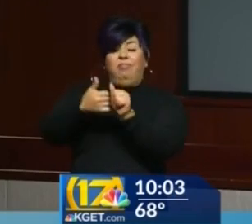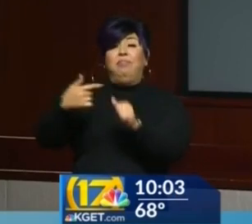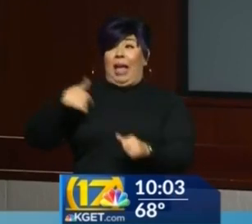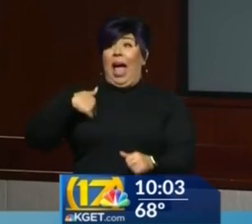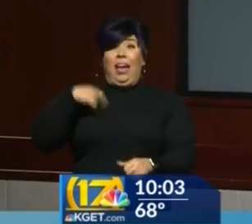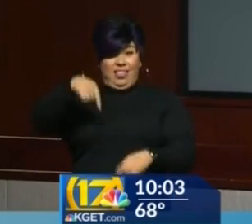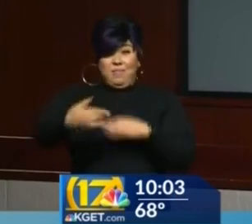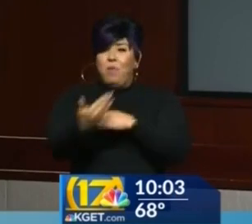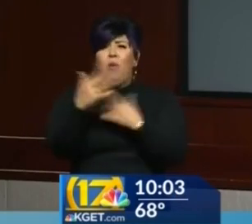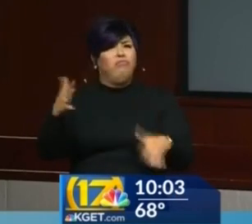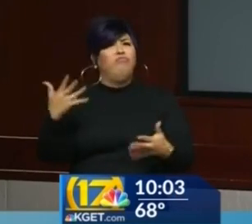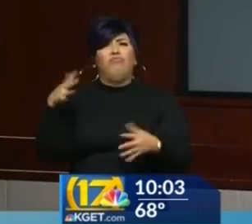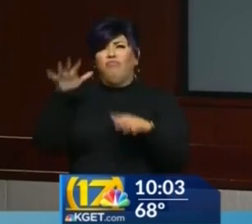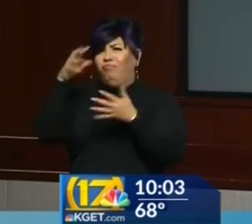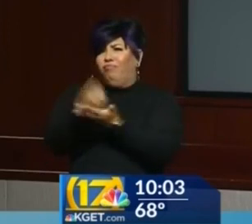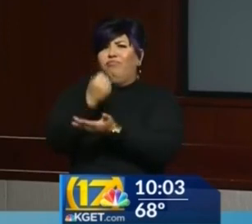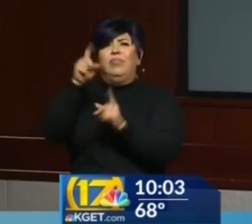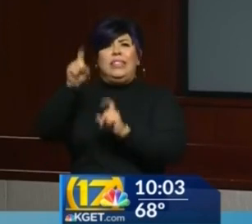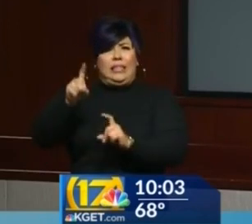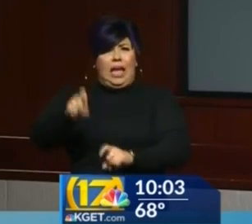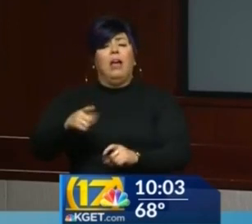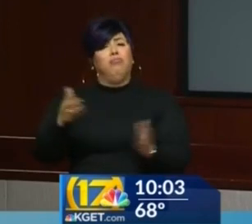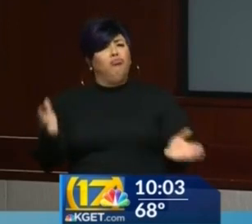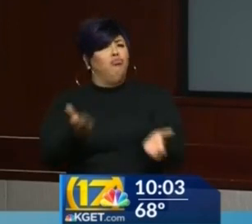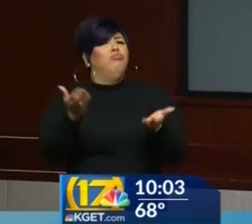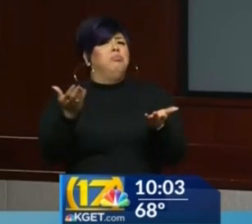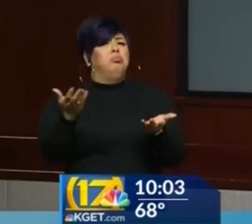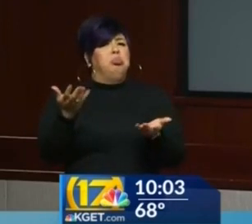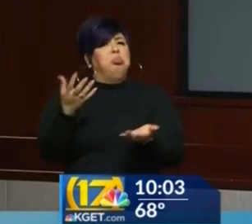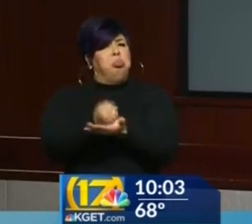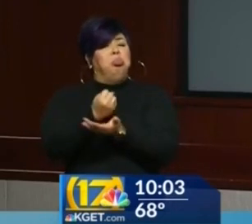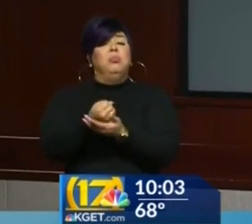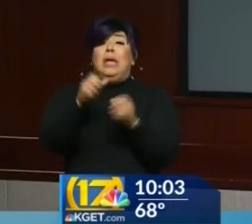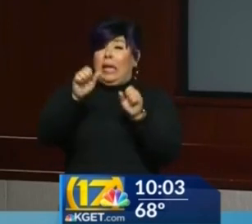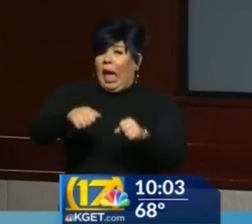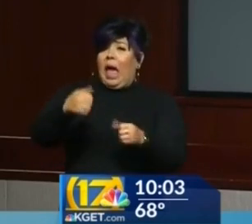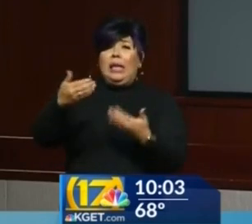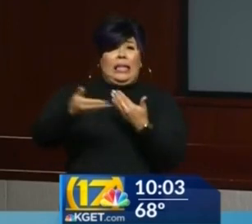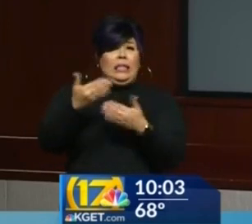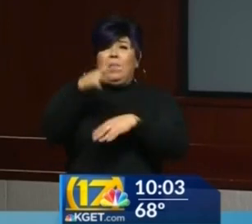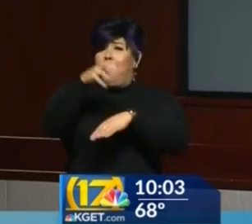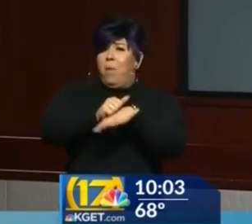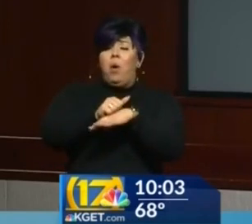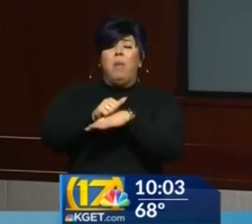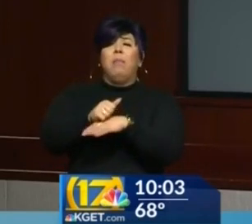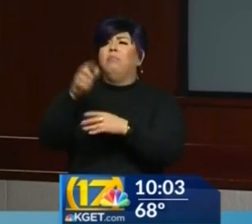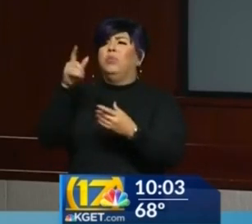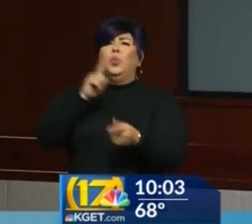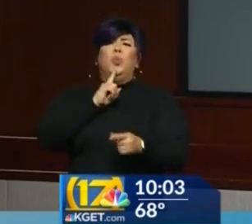PLEASE COME TO THE COUNTY ADMIN BUILDING I DID A TEST THIS